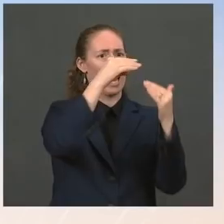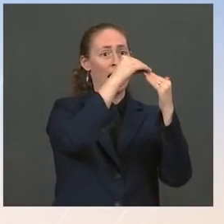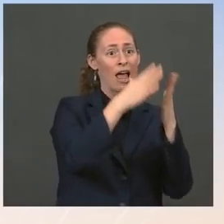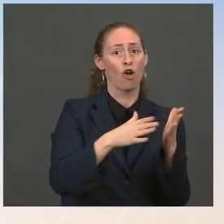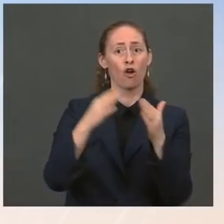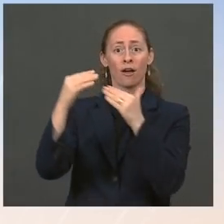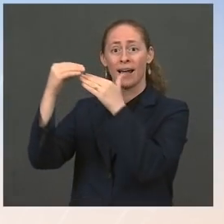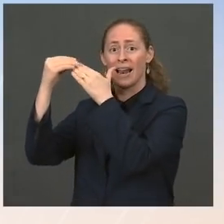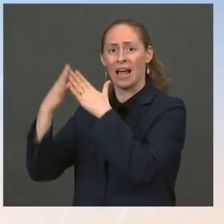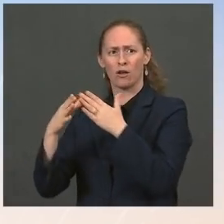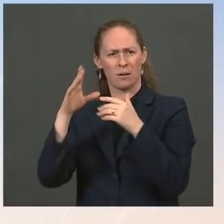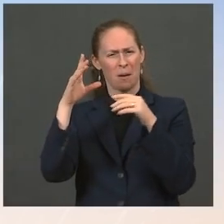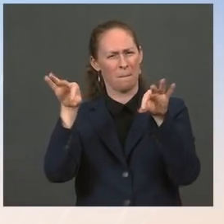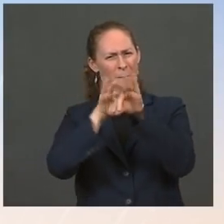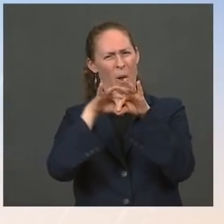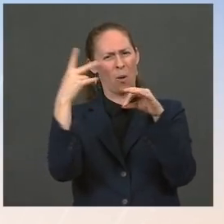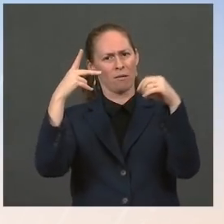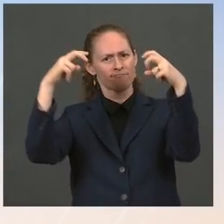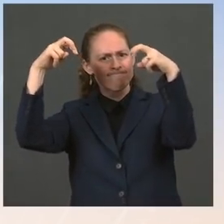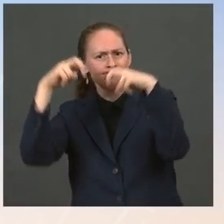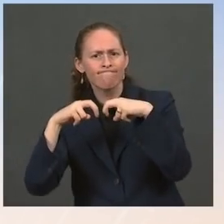to responsibly manage the competition with China,